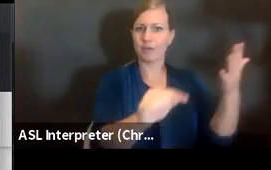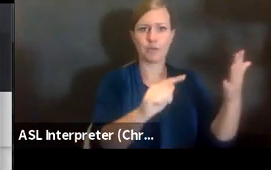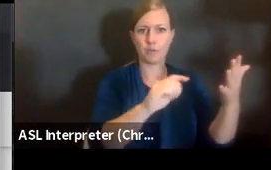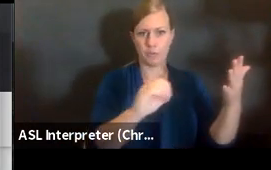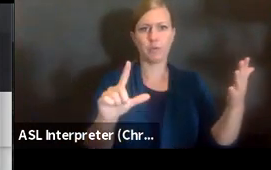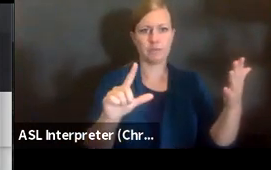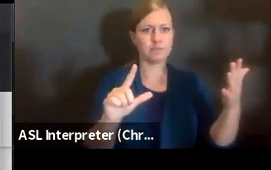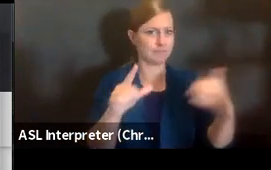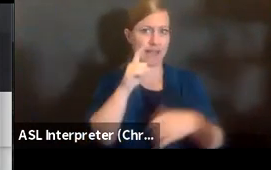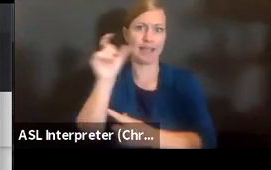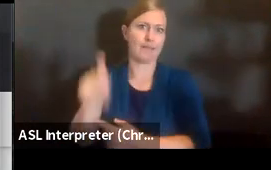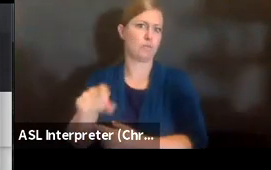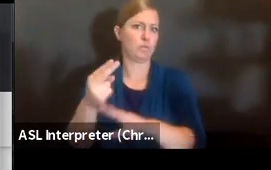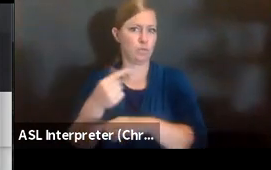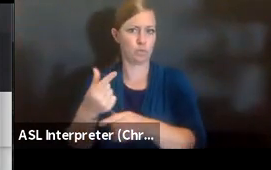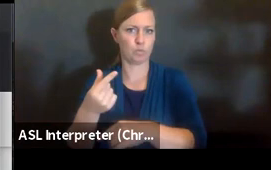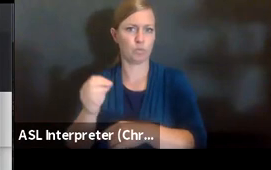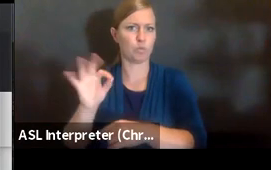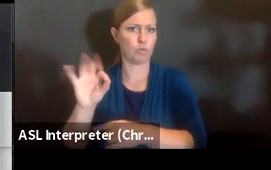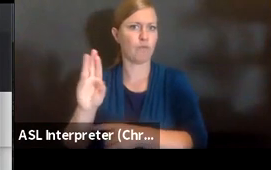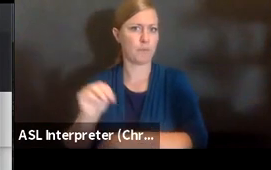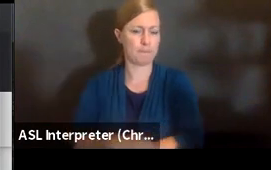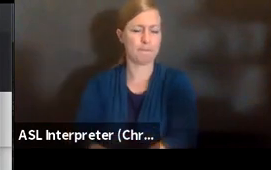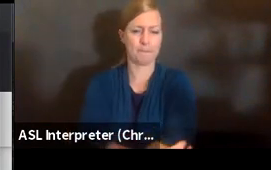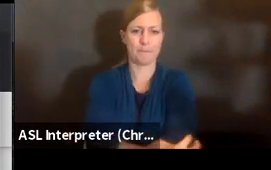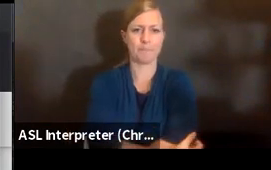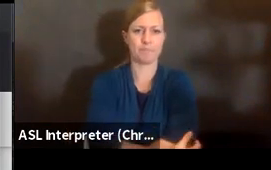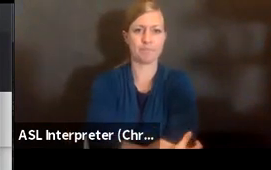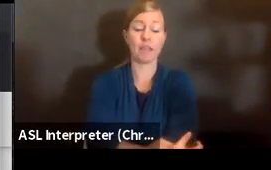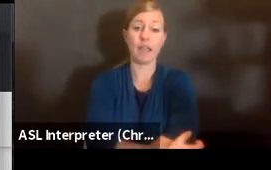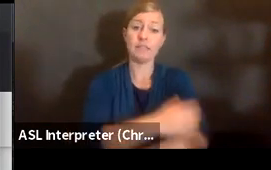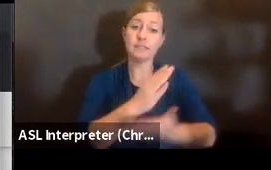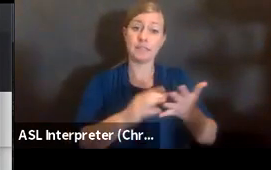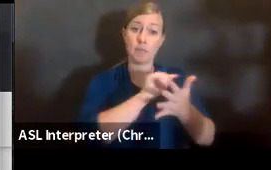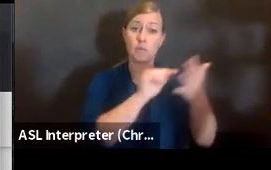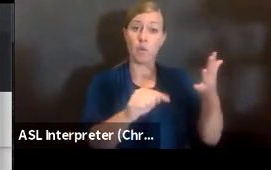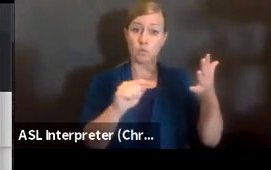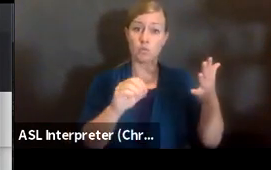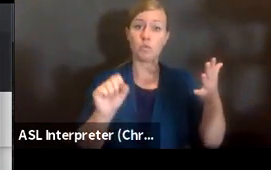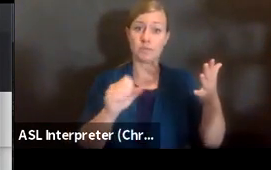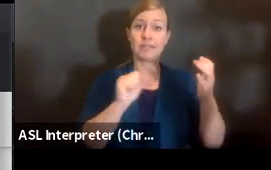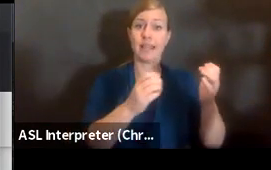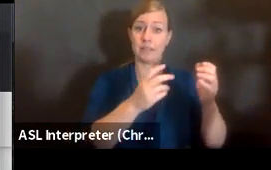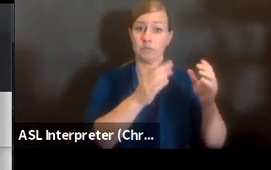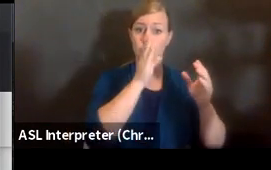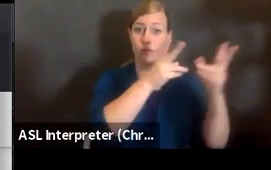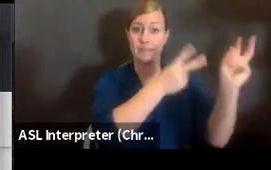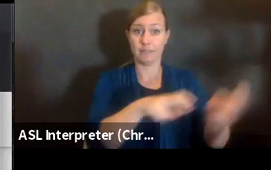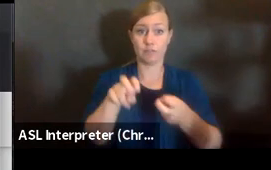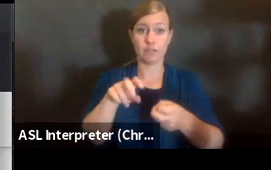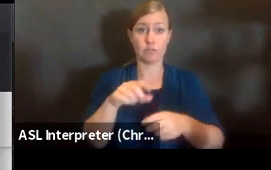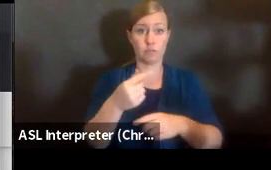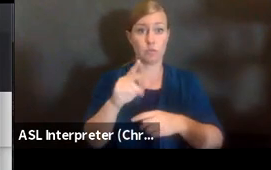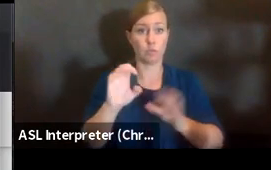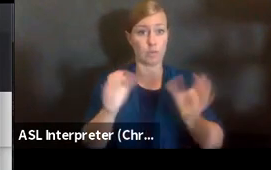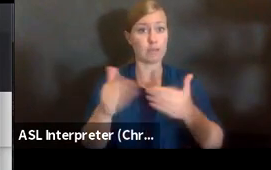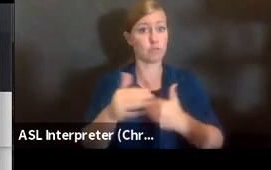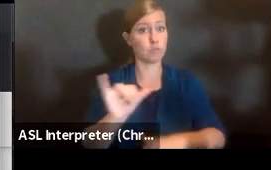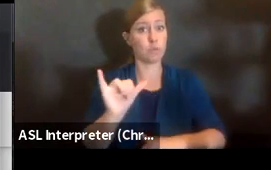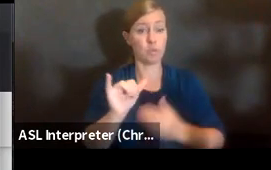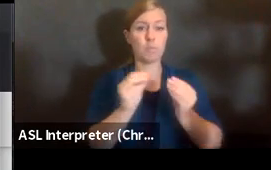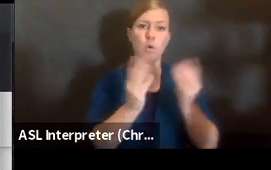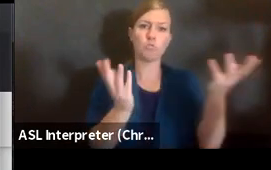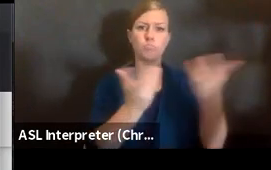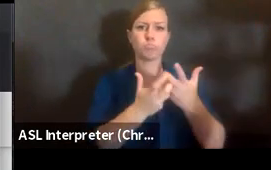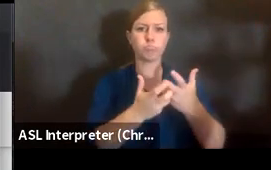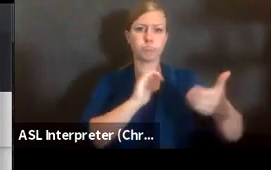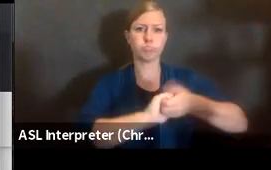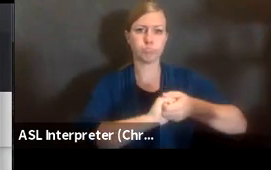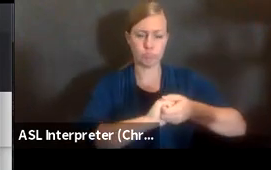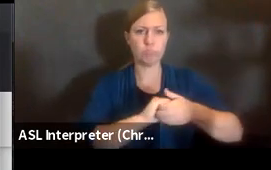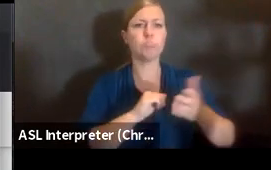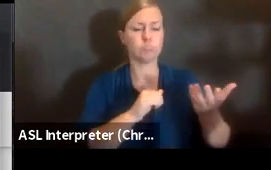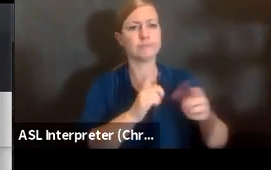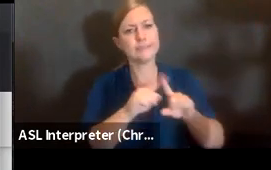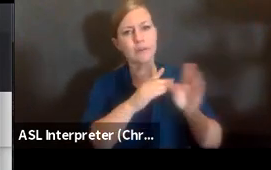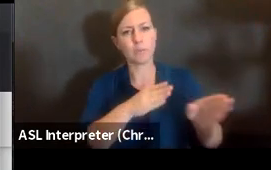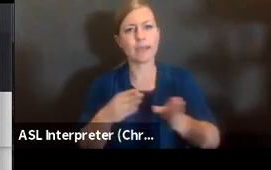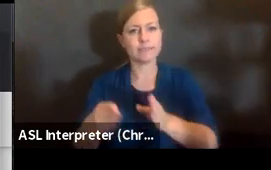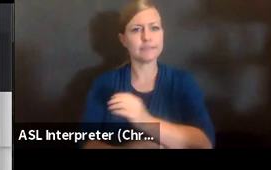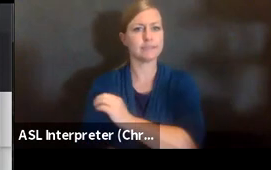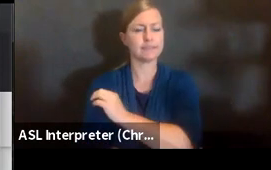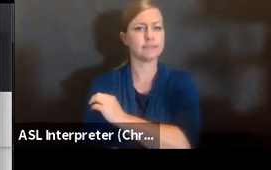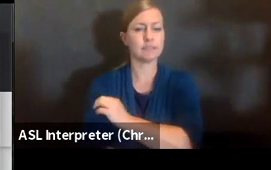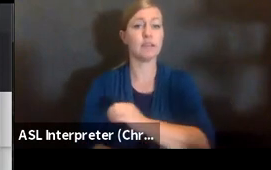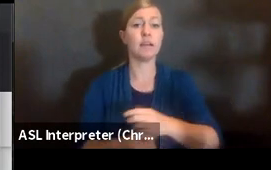Katherine Livick - ESD 112: into your Google Classroom. And some of those tools even have direct integration with Google Classroom, which means that they work a little more closely with Google Classroom in some different ways. And the the resources,